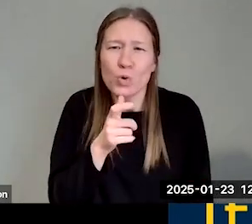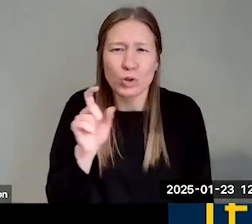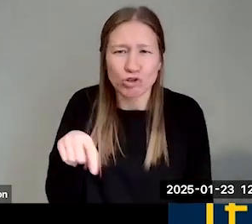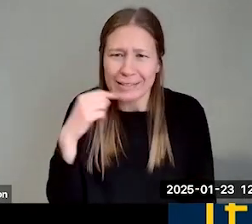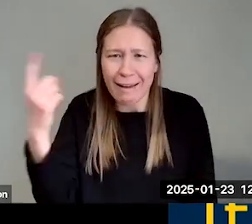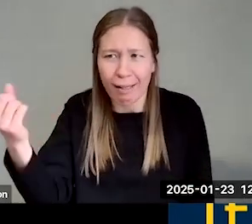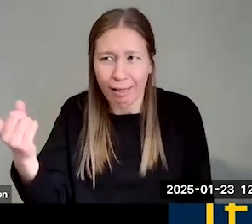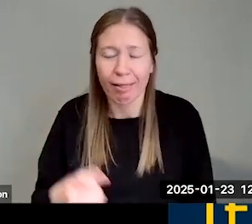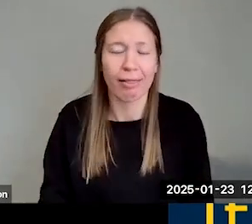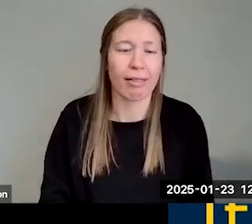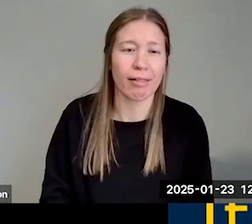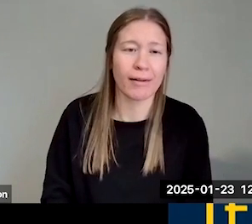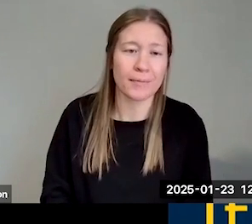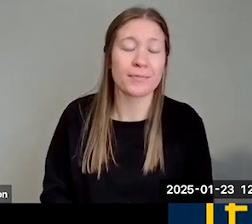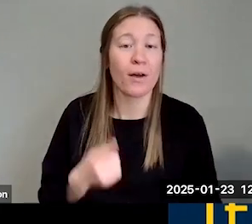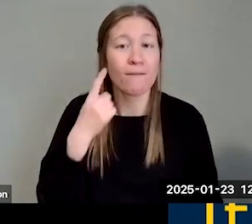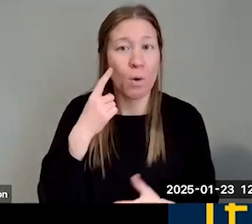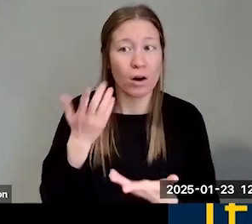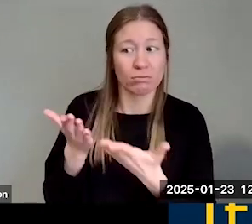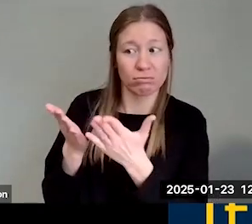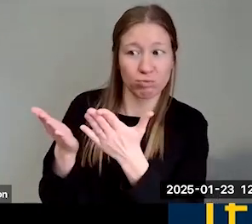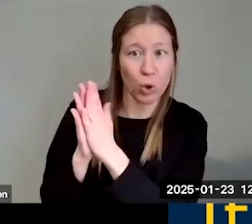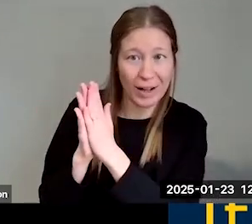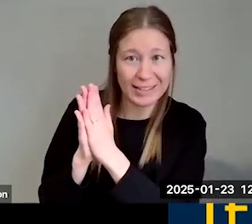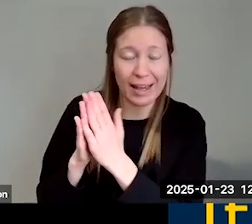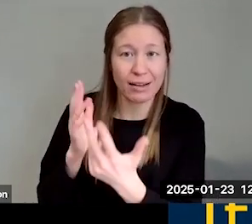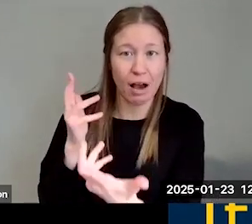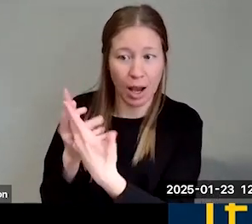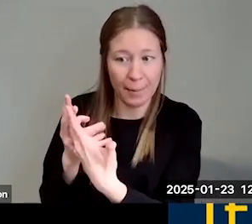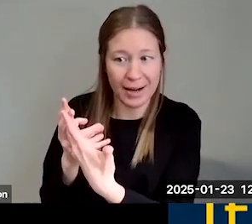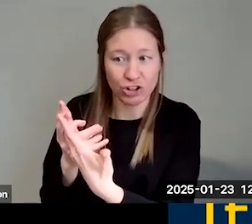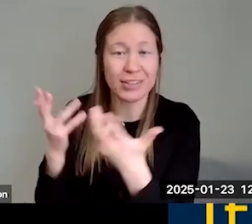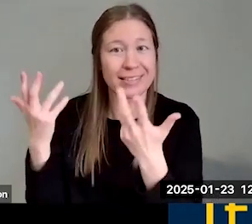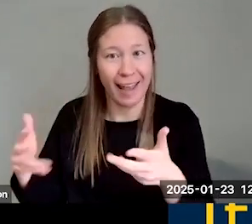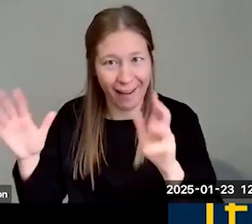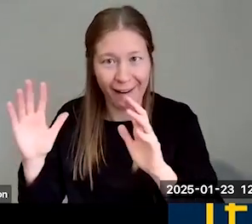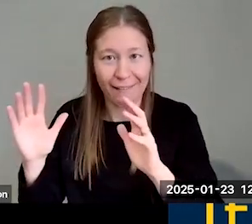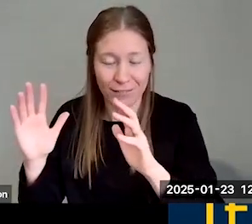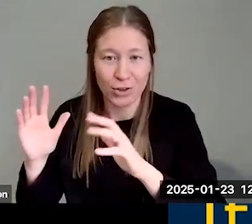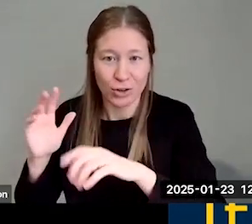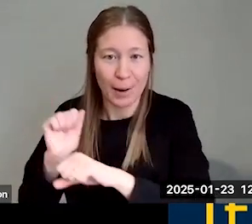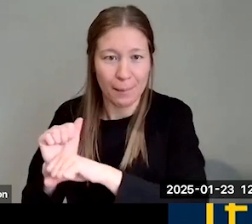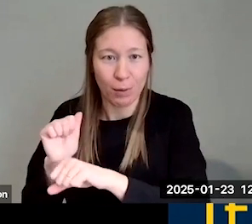For purposes of requesting accommodations once employed, best practices for disability disclosure